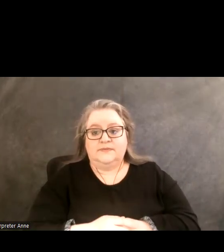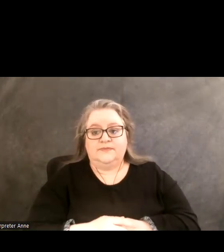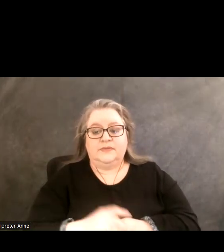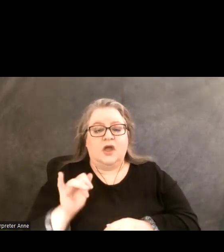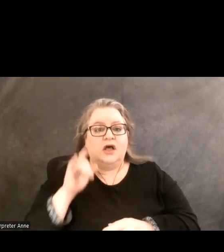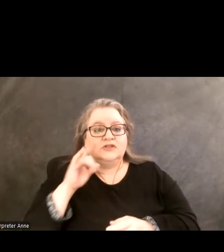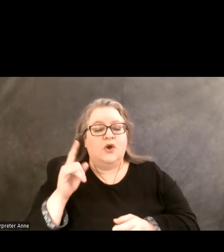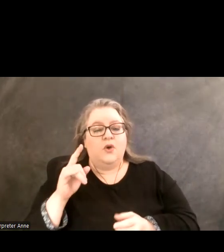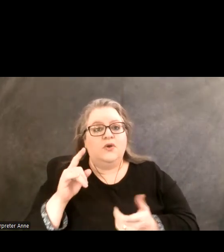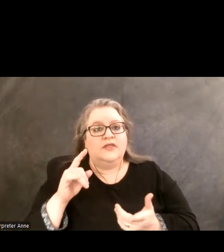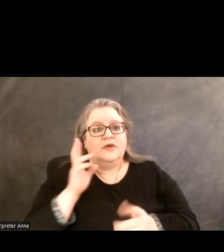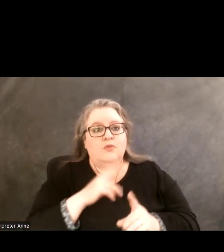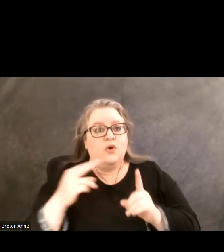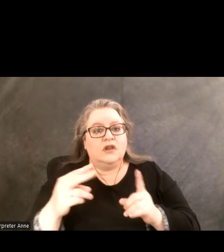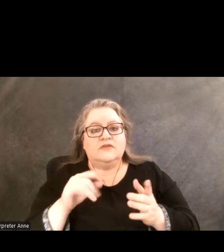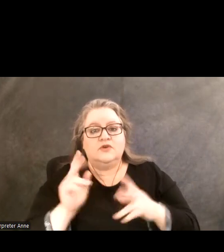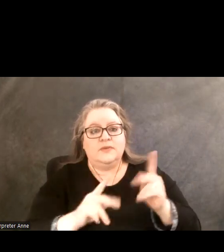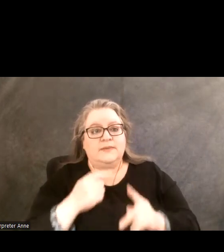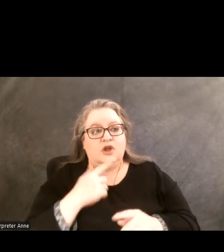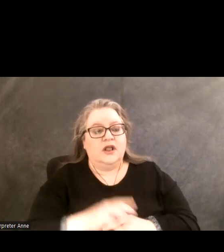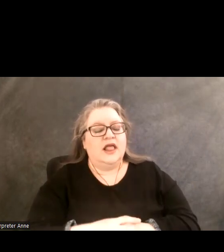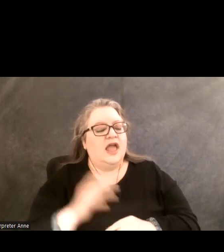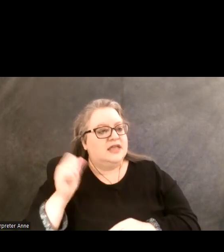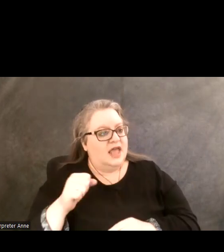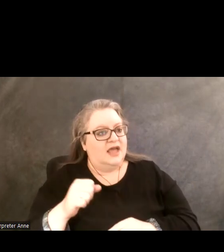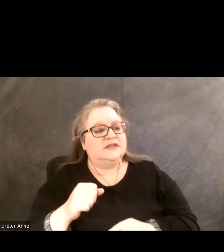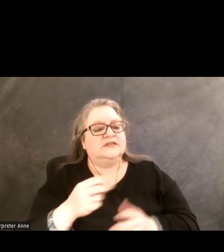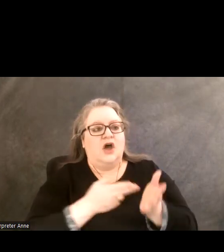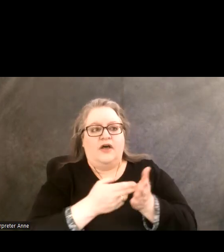of view where people are like, yes, authentic representation,